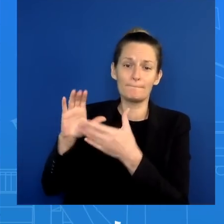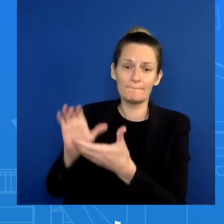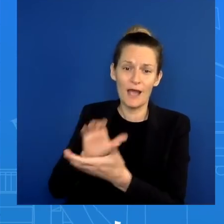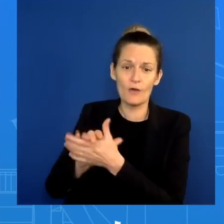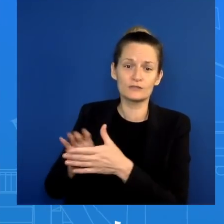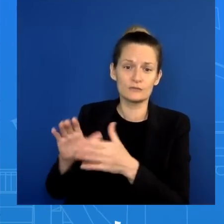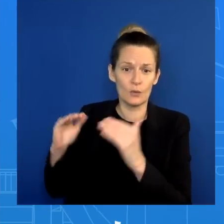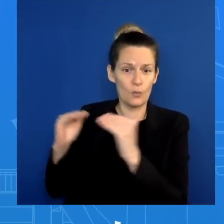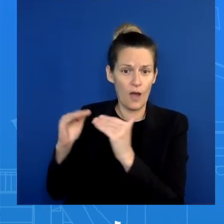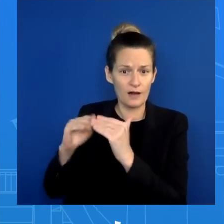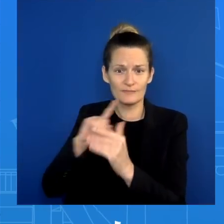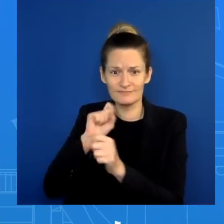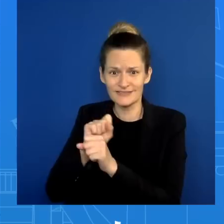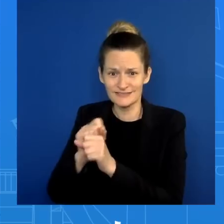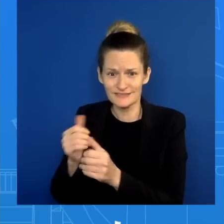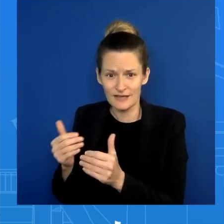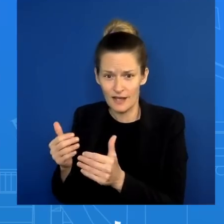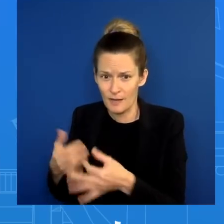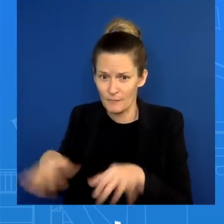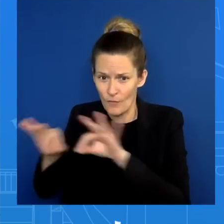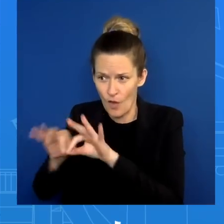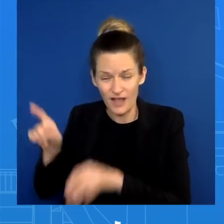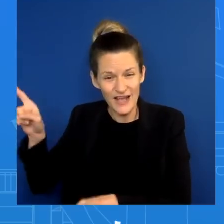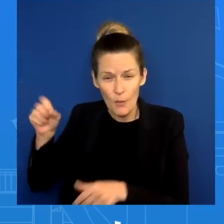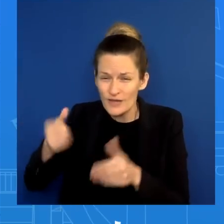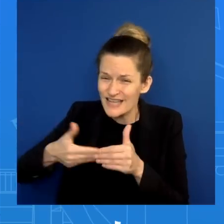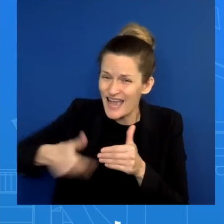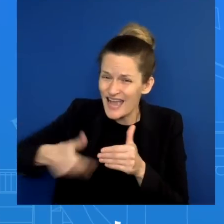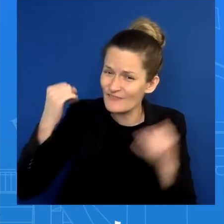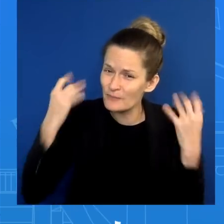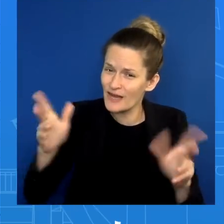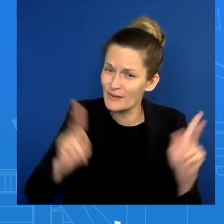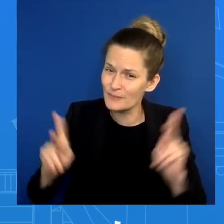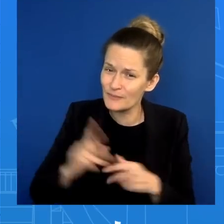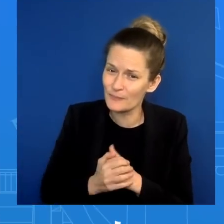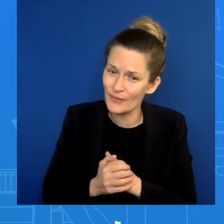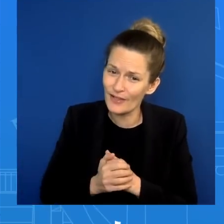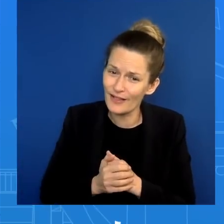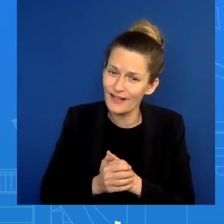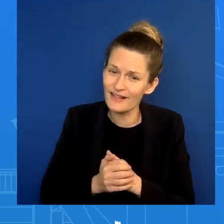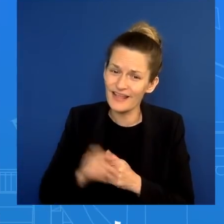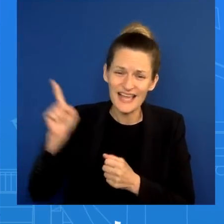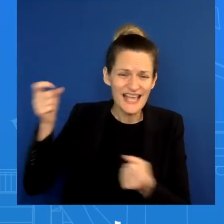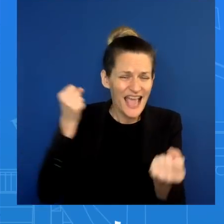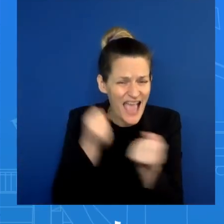He has been a advocate for the community. He will continue to be an advocate for the community.